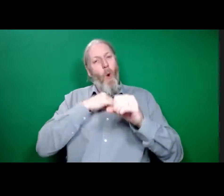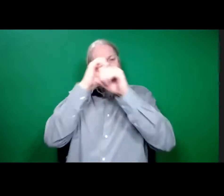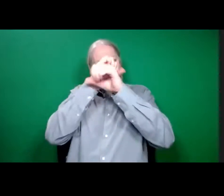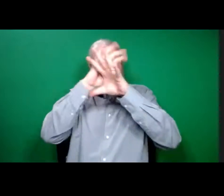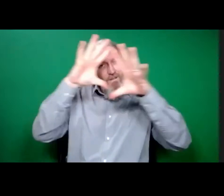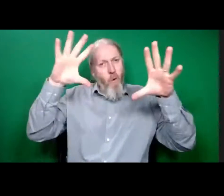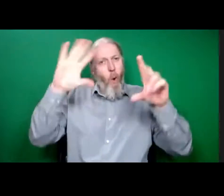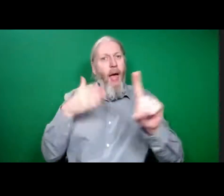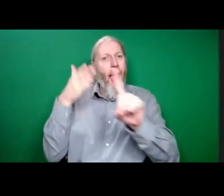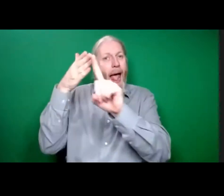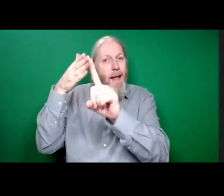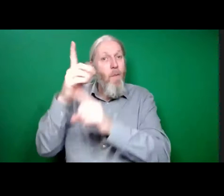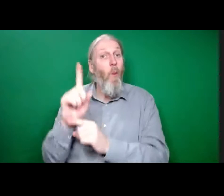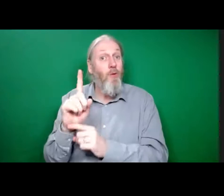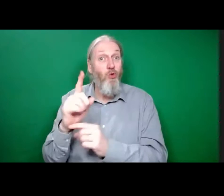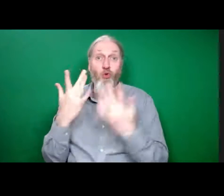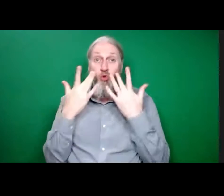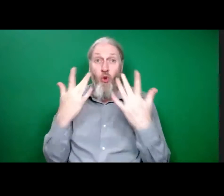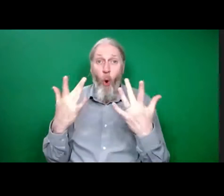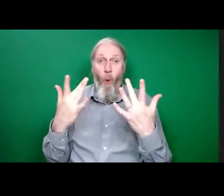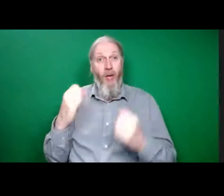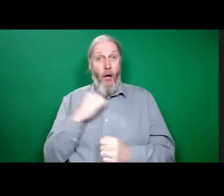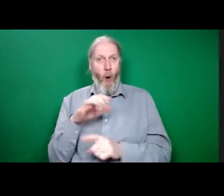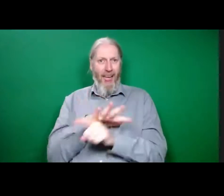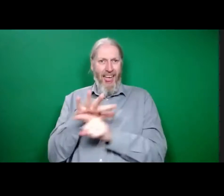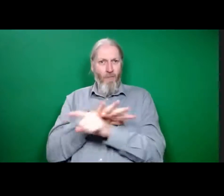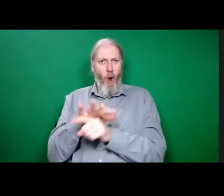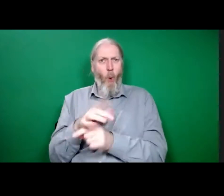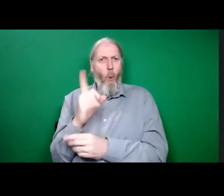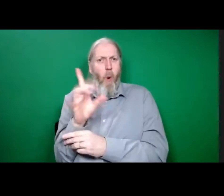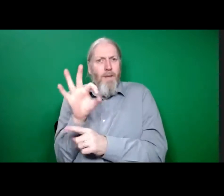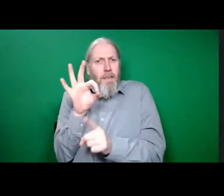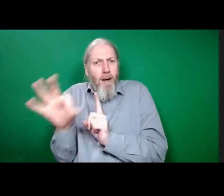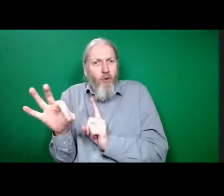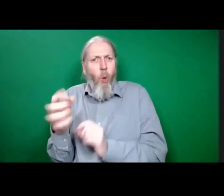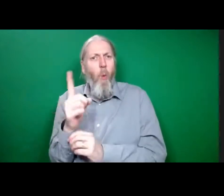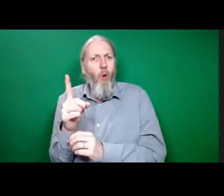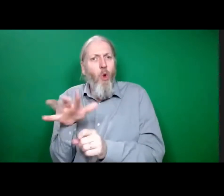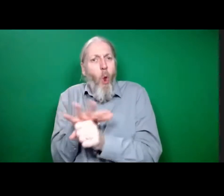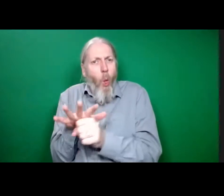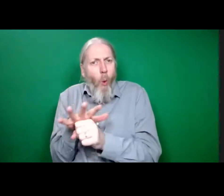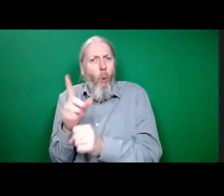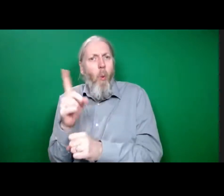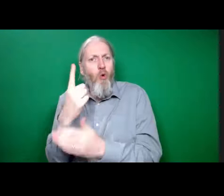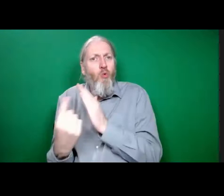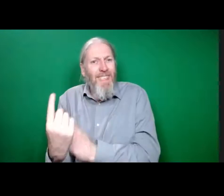an obvious outcome of that programme is that we have to capitalise on Chatham's unique assets, the inspiration,